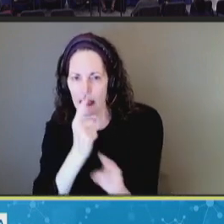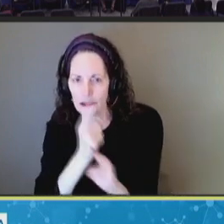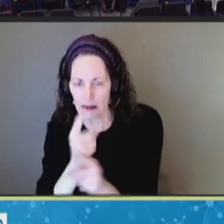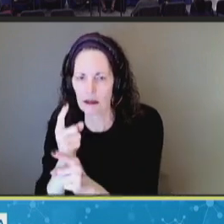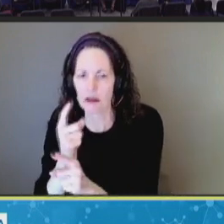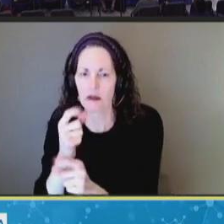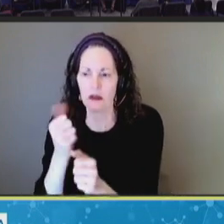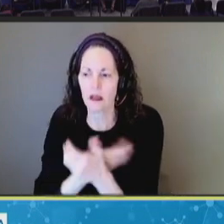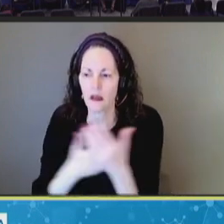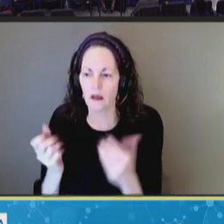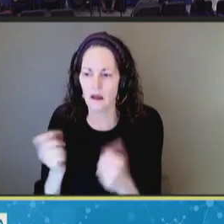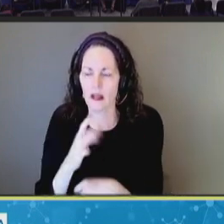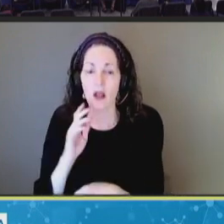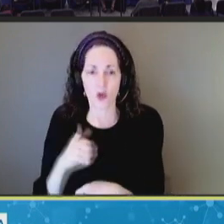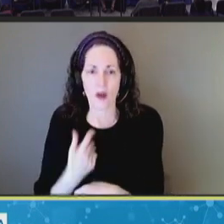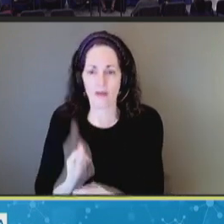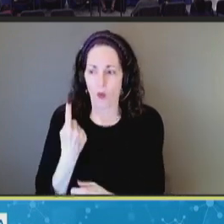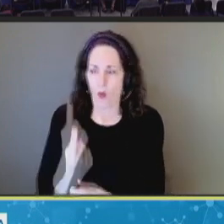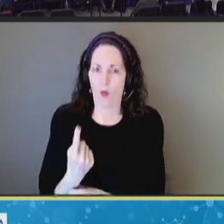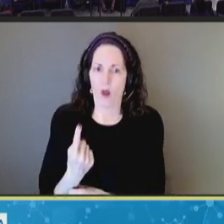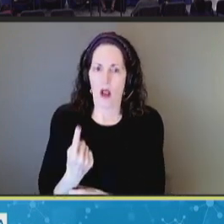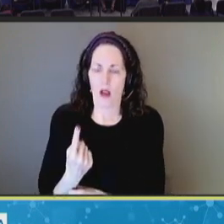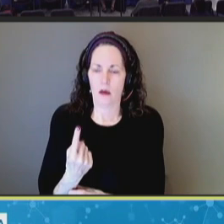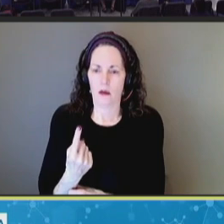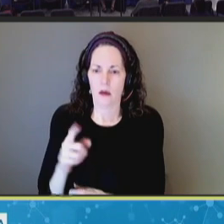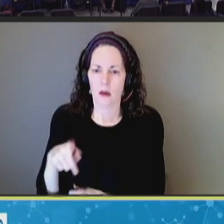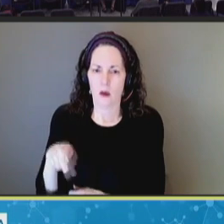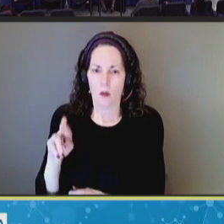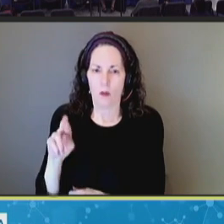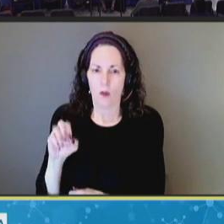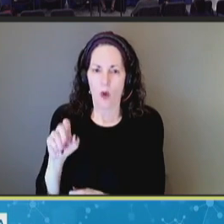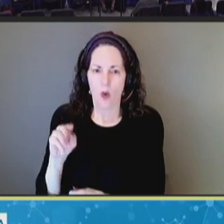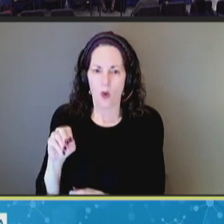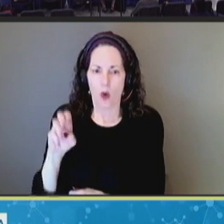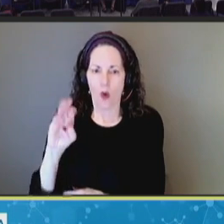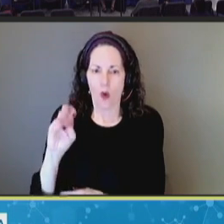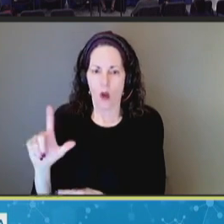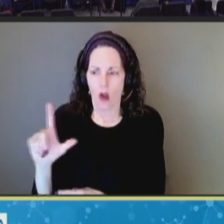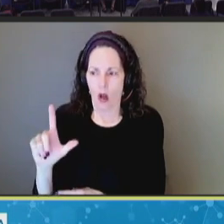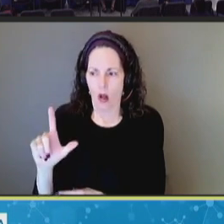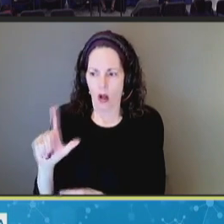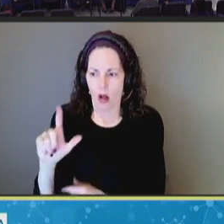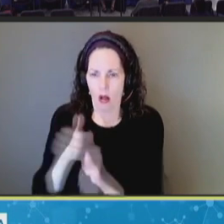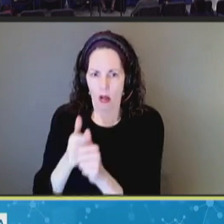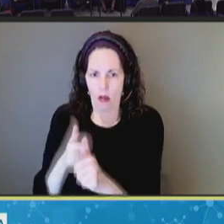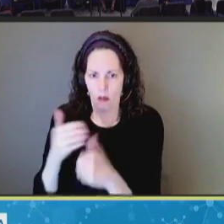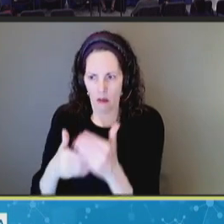we have a single protocol that all of the data partners follow that summarizes and